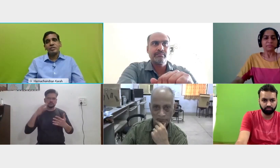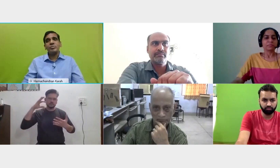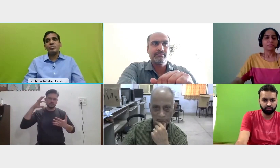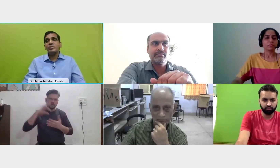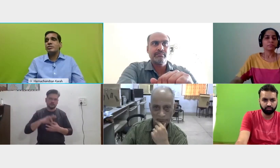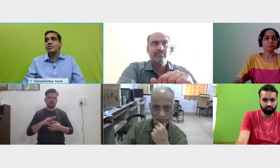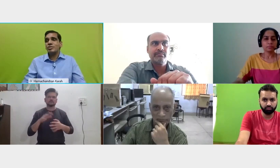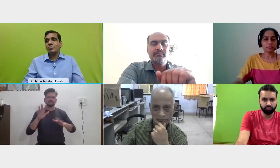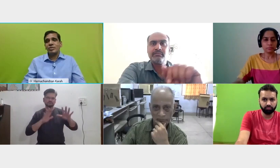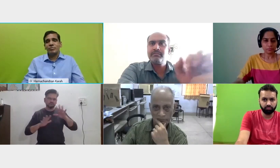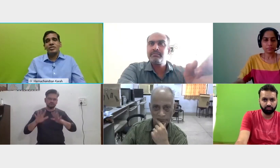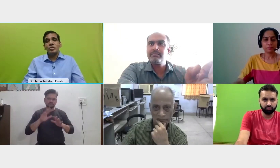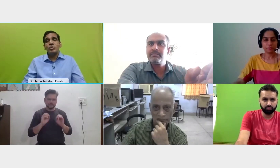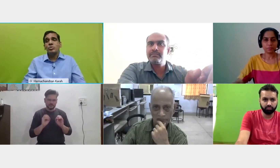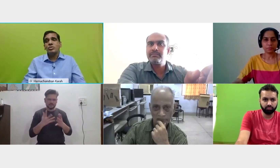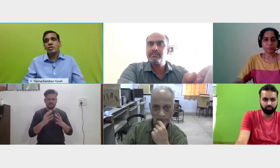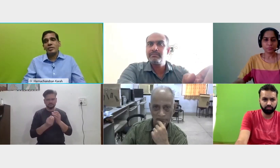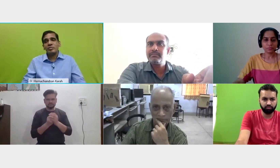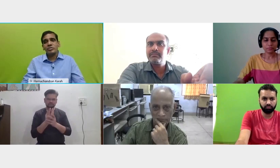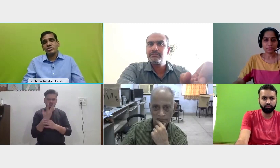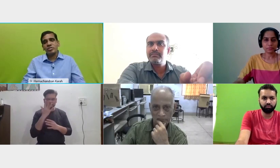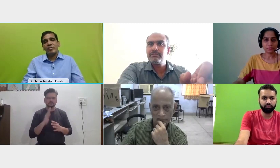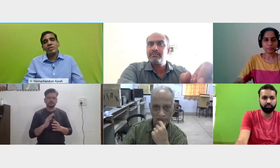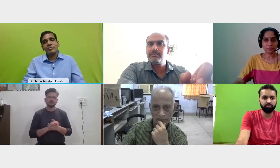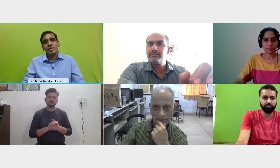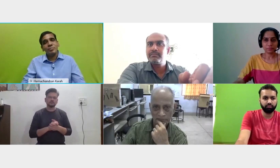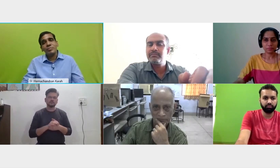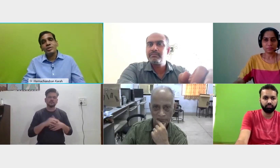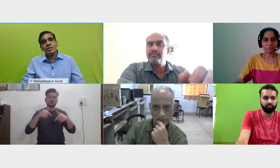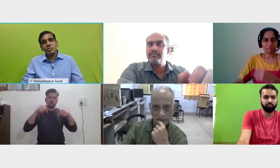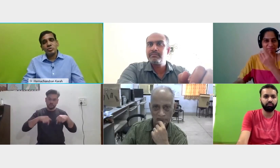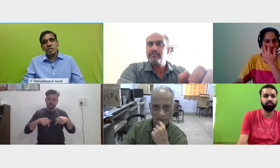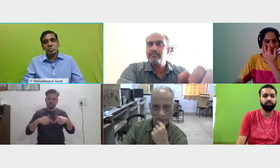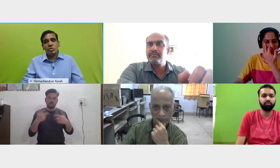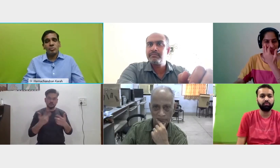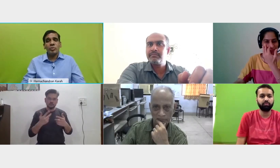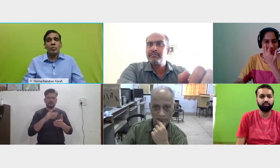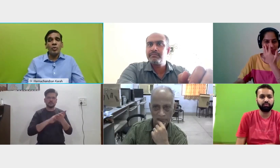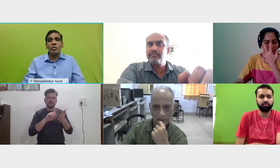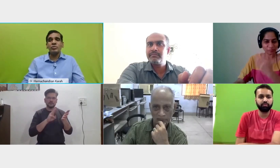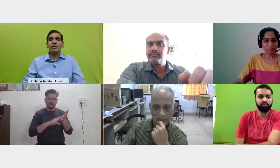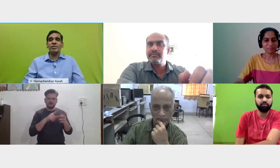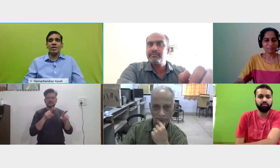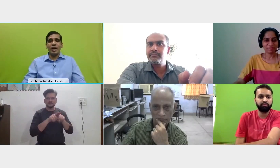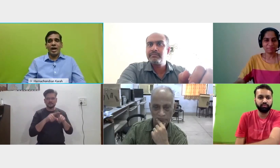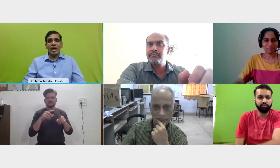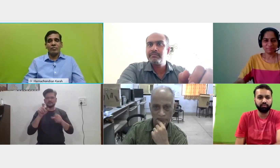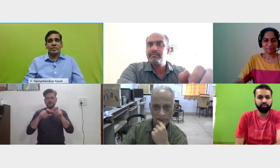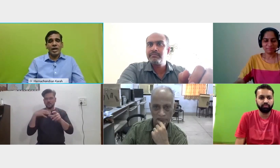it at the moment. That with you I am going to travel with them to explore more. With